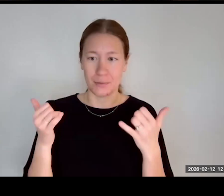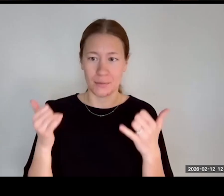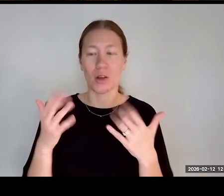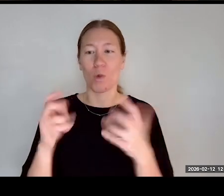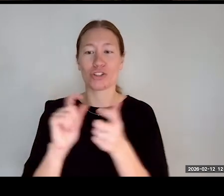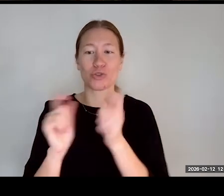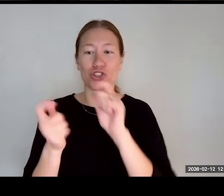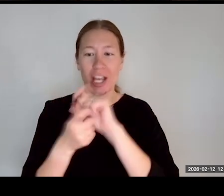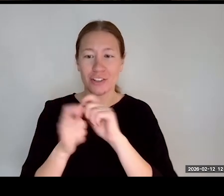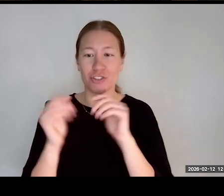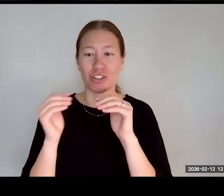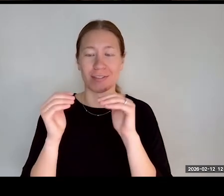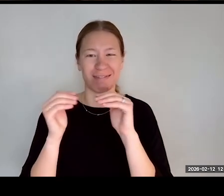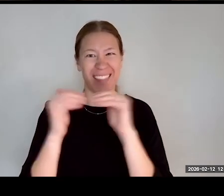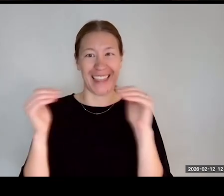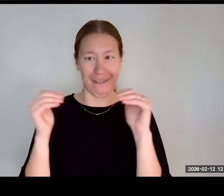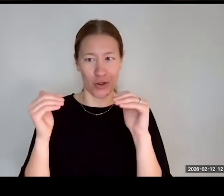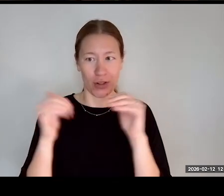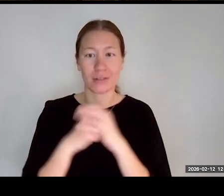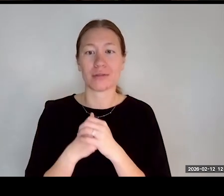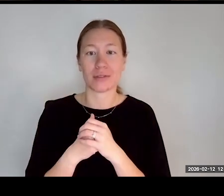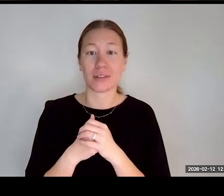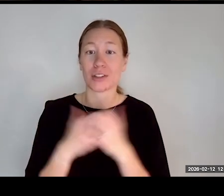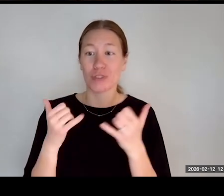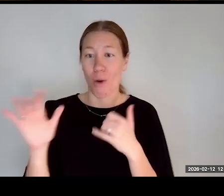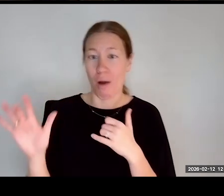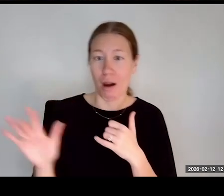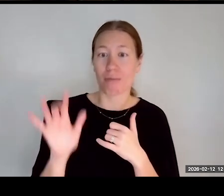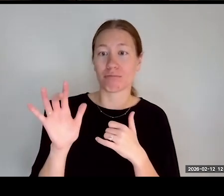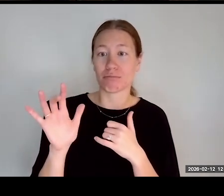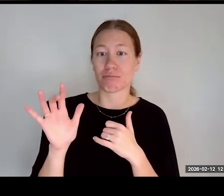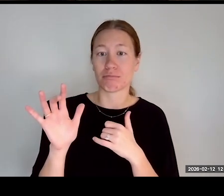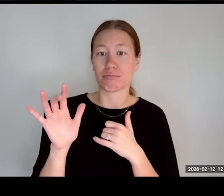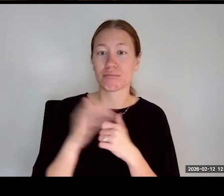So again, with the selected or with my cursor in the font, I'm going to go into my styles menu.